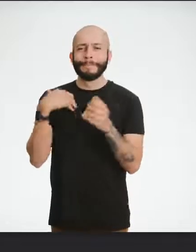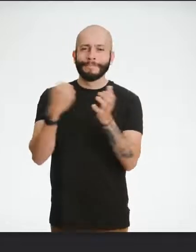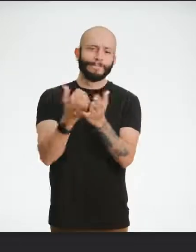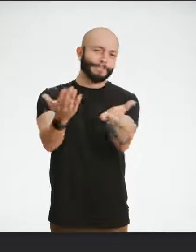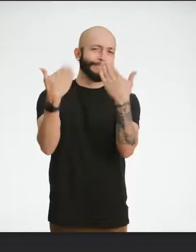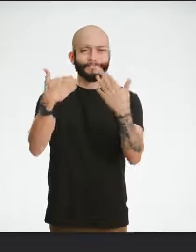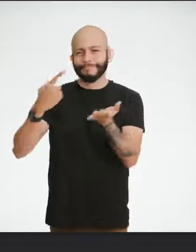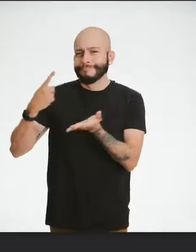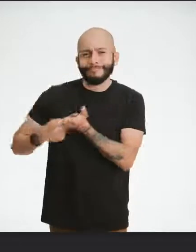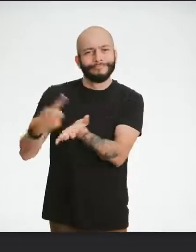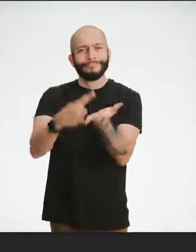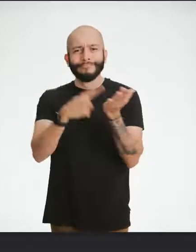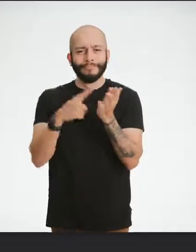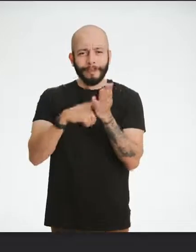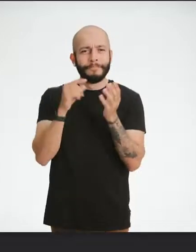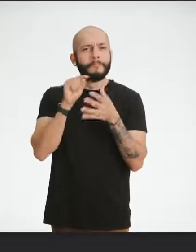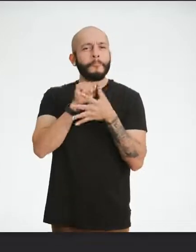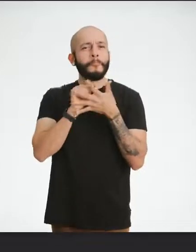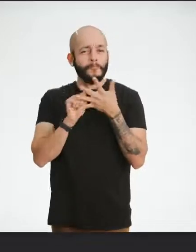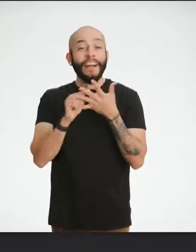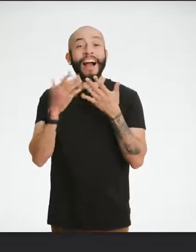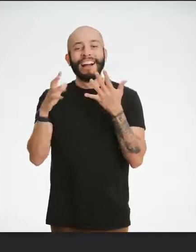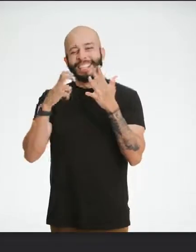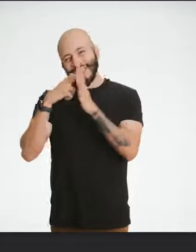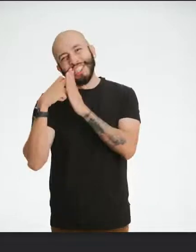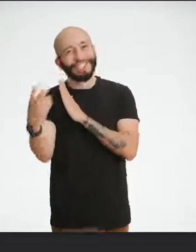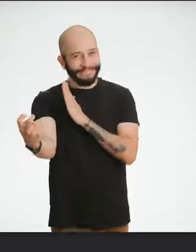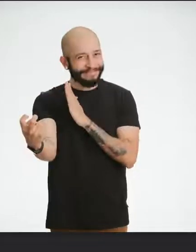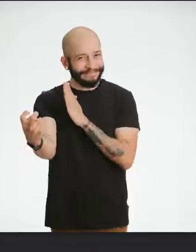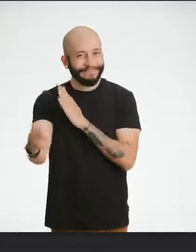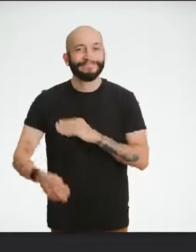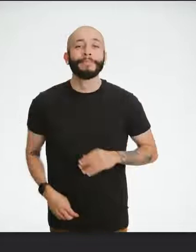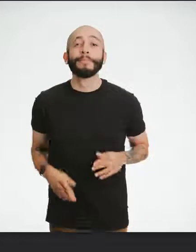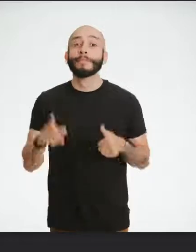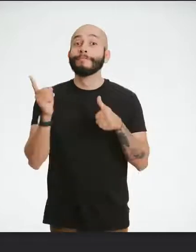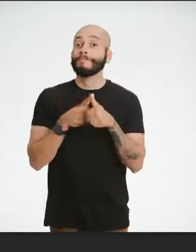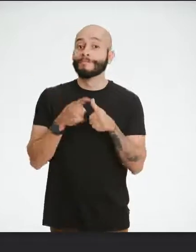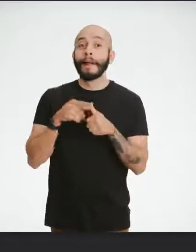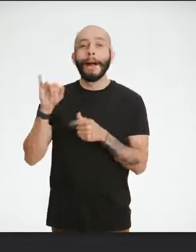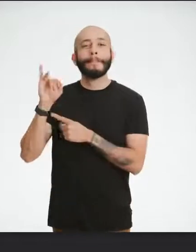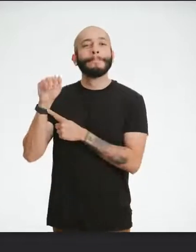And I'd like to walk you through a few before diving into some others in more detail.